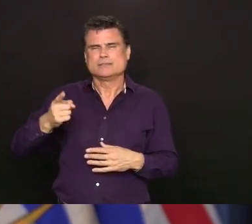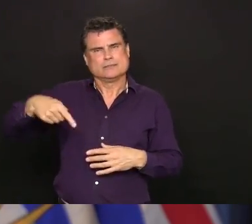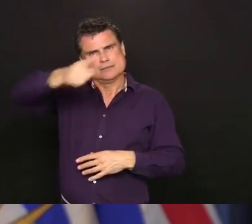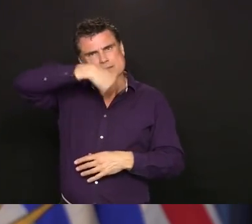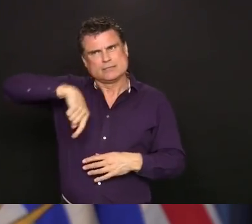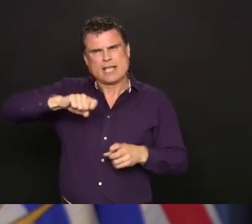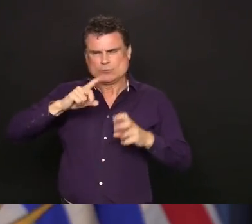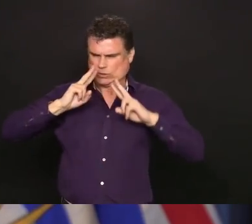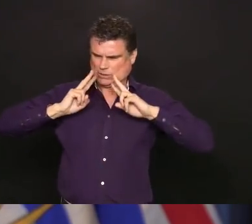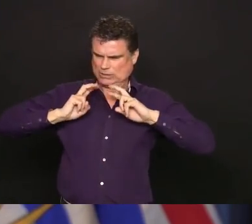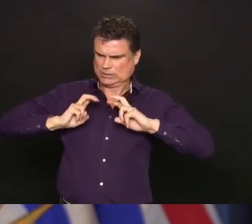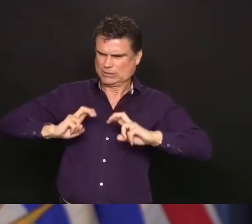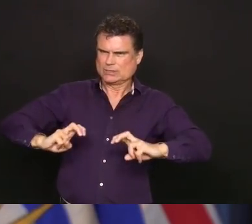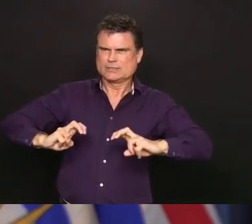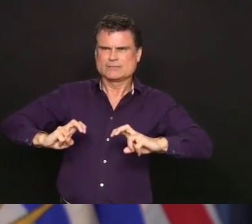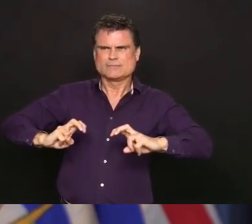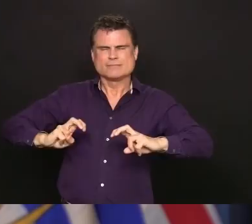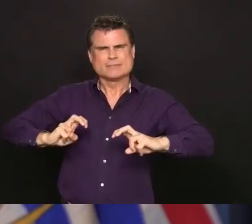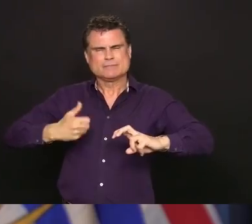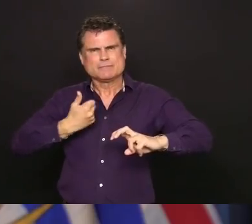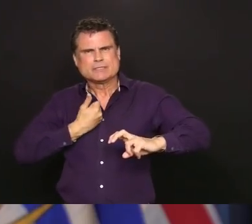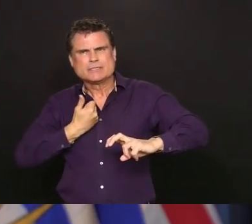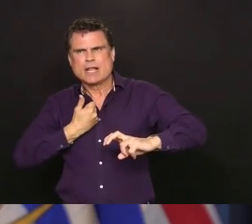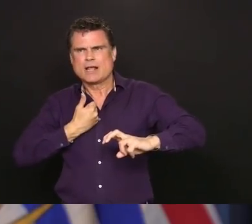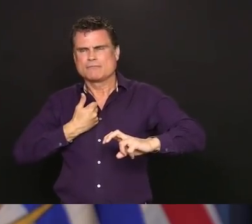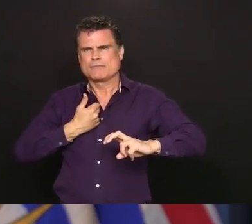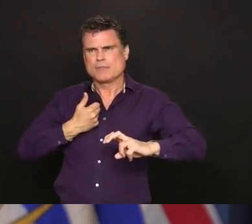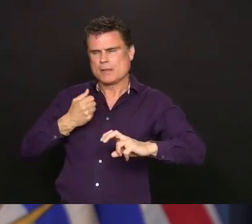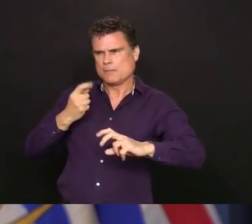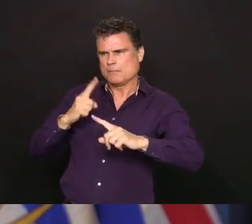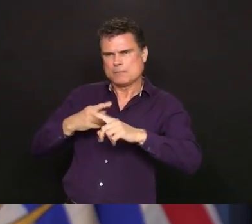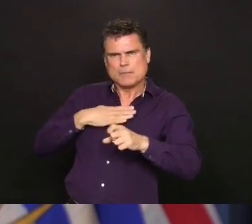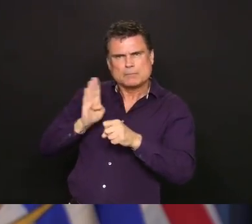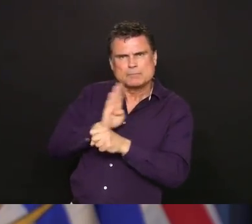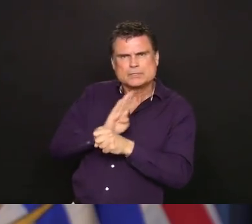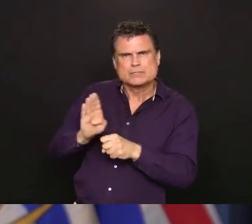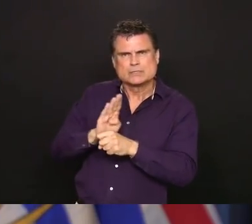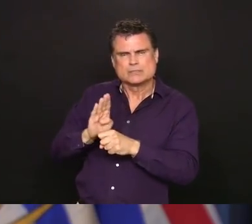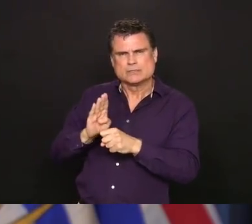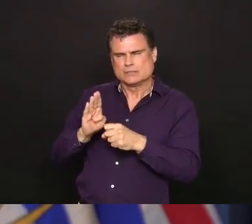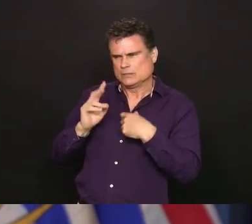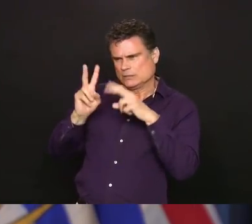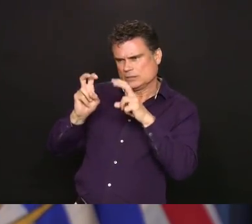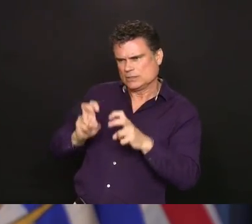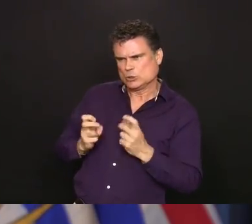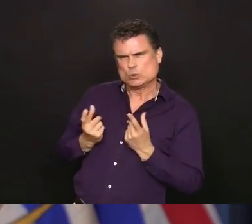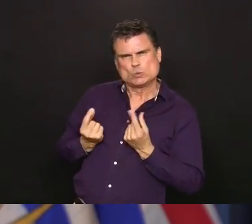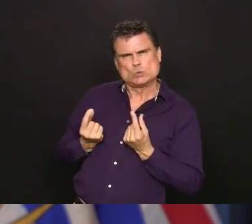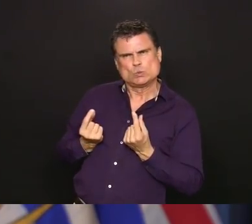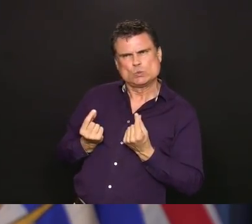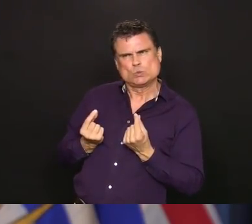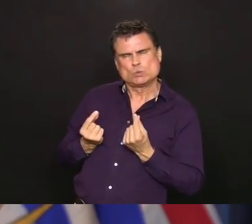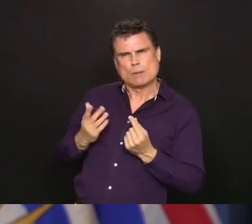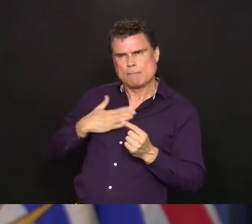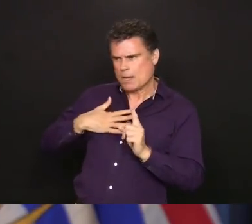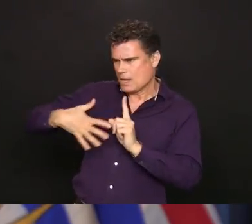individually in our practice. Yes, we need to look at not having everybody sitting in the waiting room at the same time.